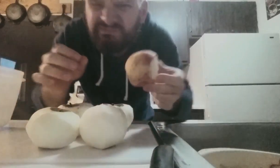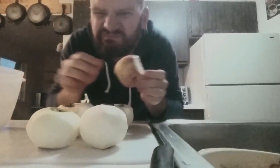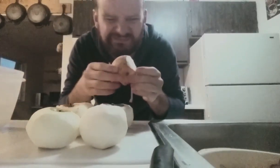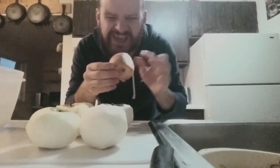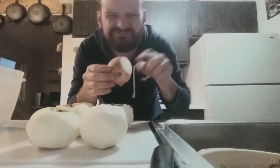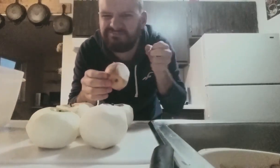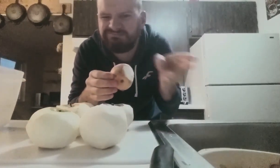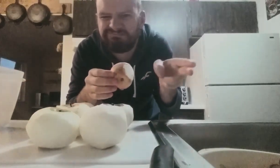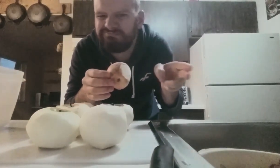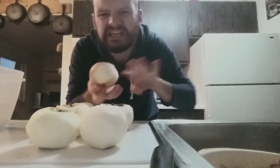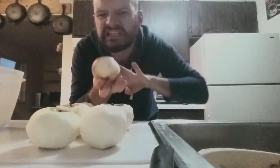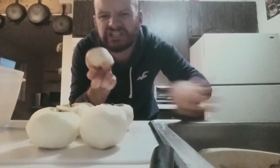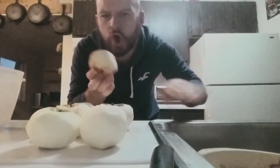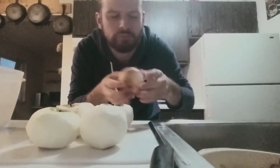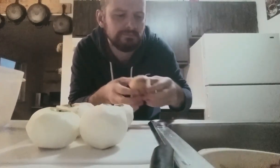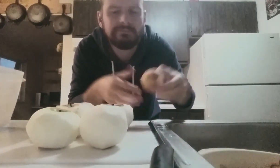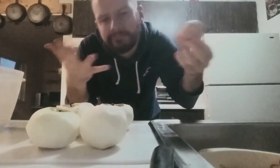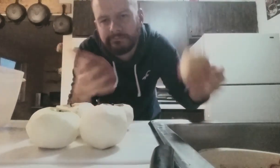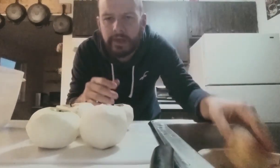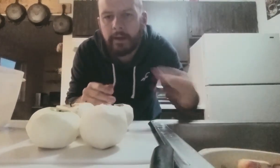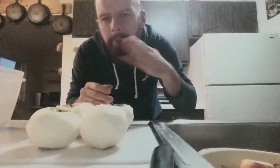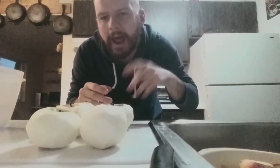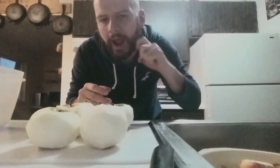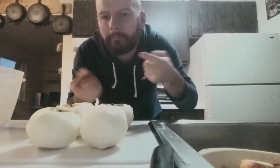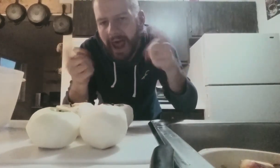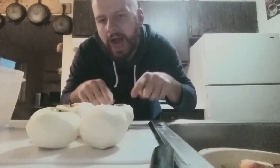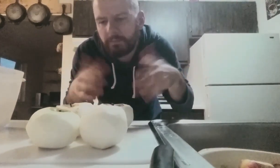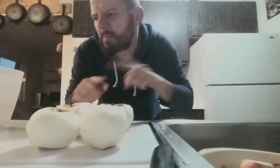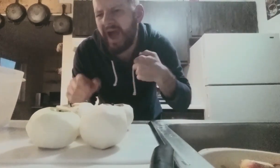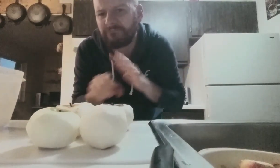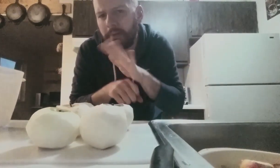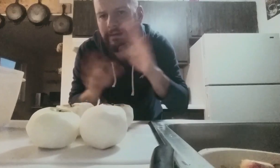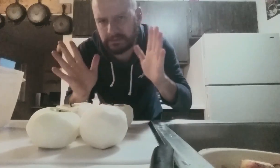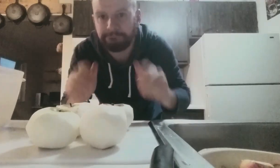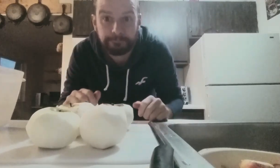discard them. Bad apples happen but I have plenty of others.